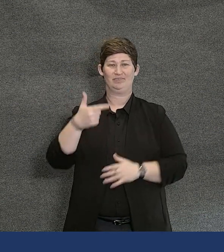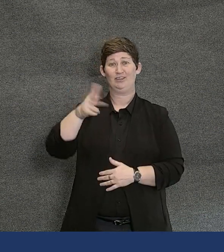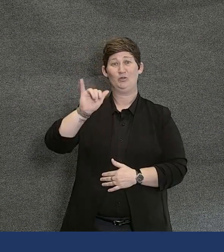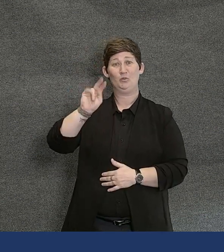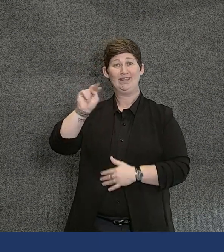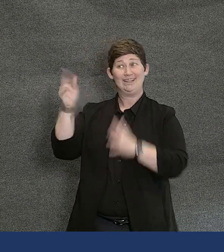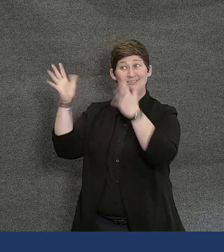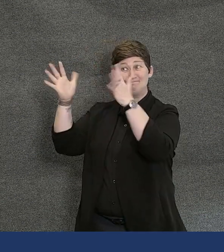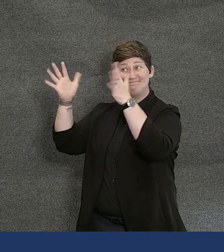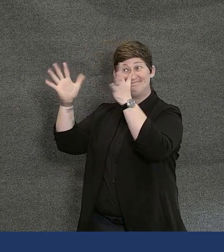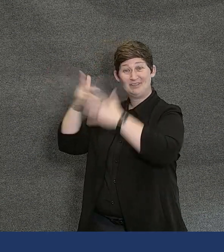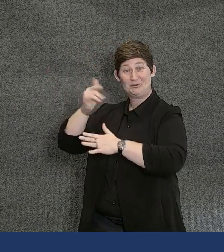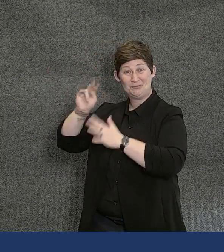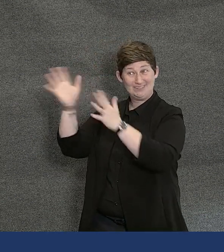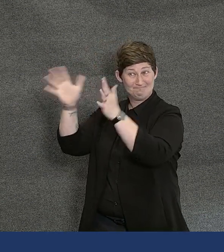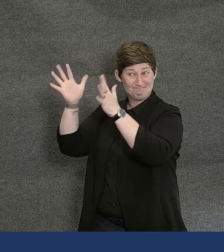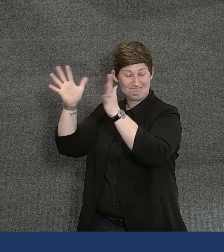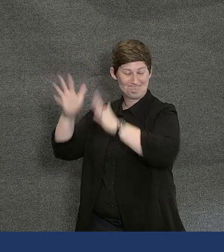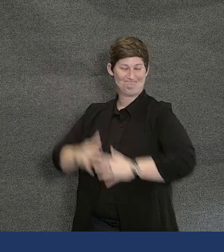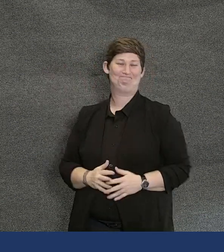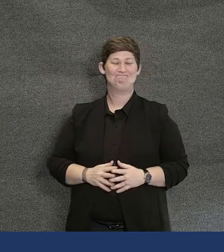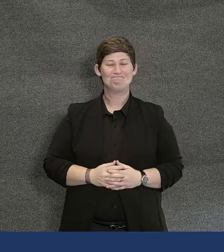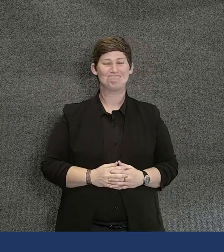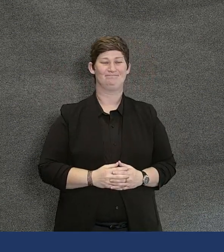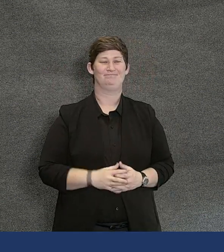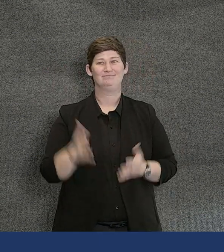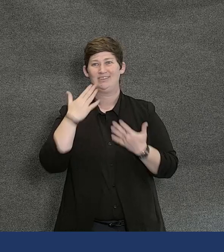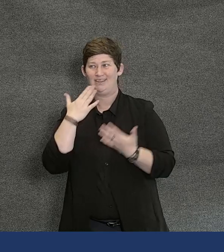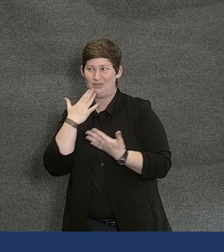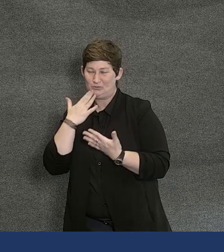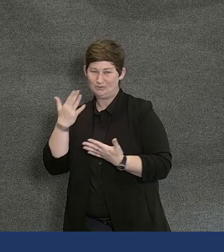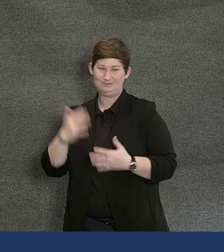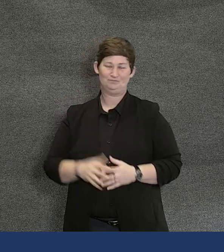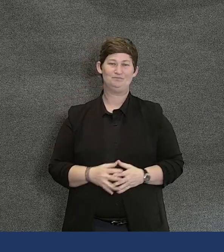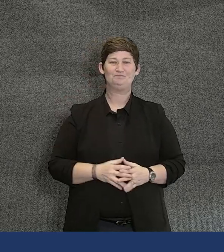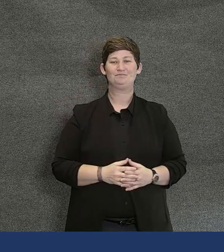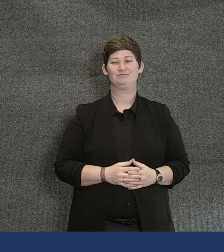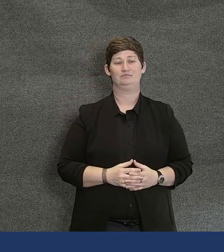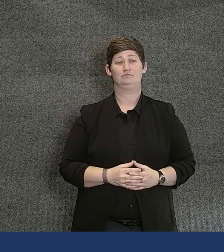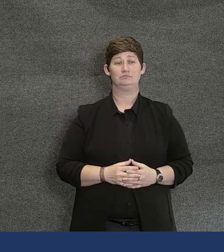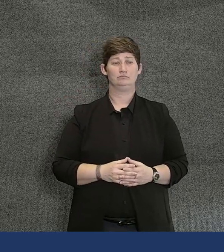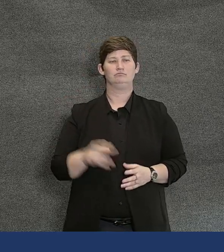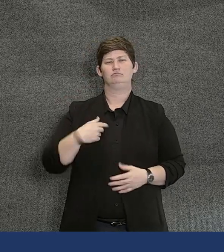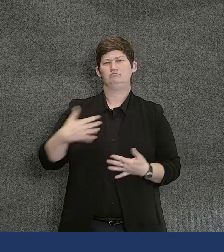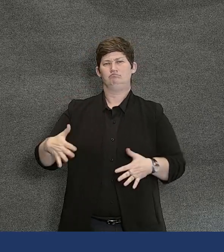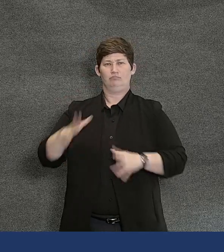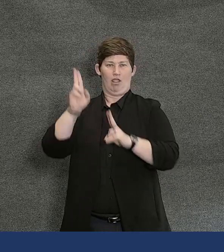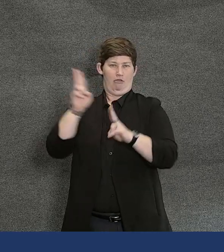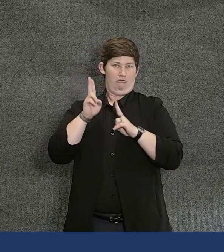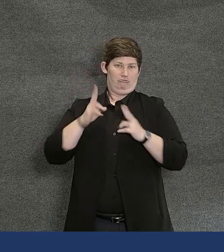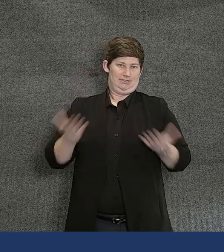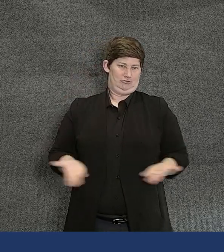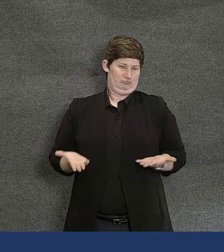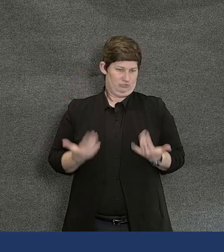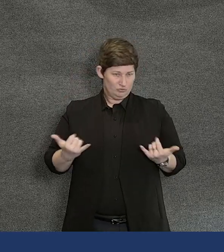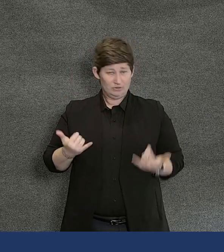Come on now. Thank you, Quinn. It's such an honor to be here with you. Thank you for the invitation.